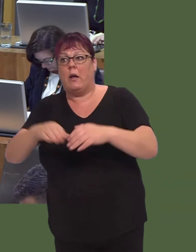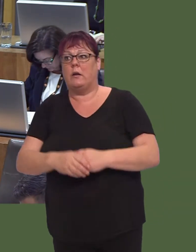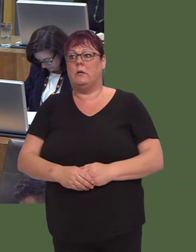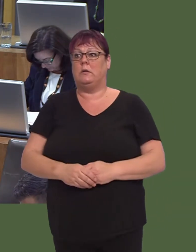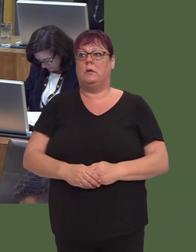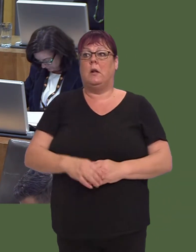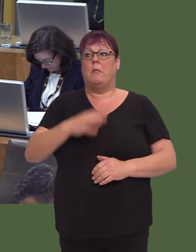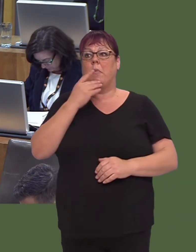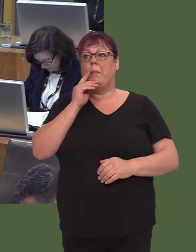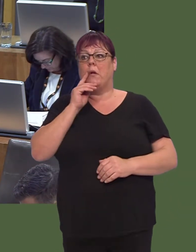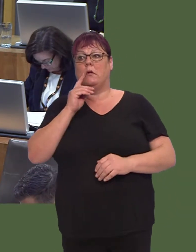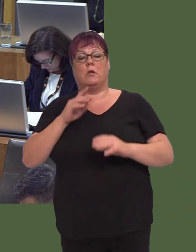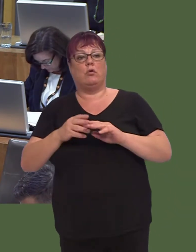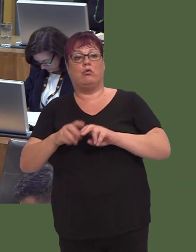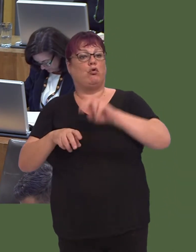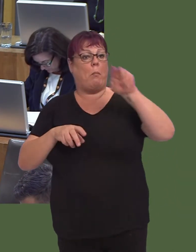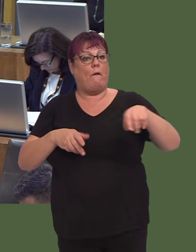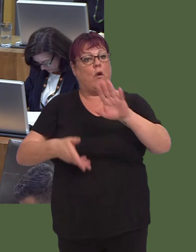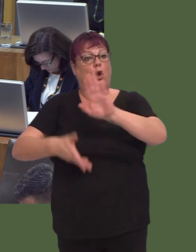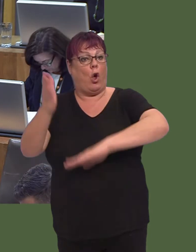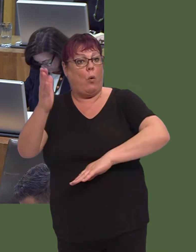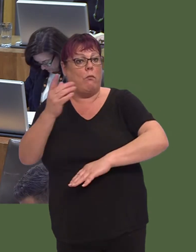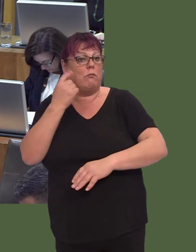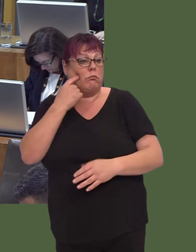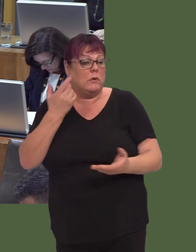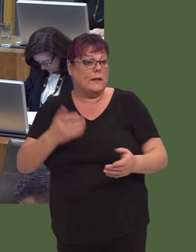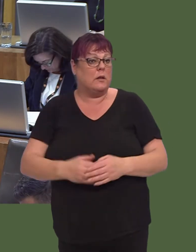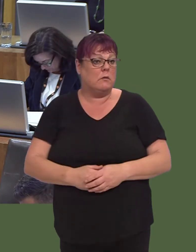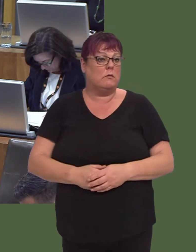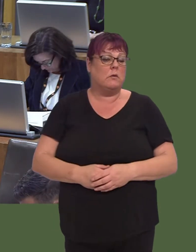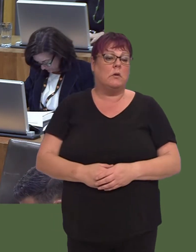allows people to stop, collect and goóor stop, drop off and goóand I know that's something